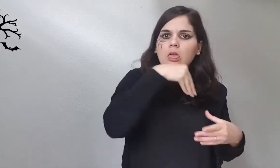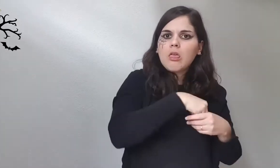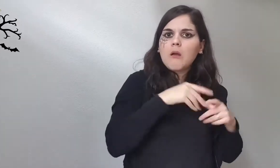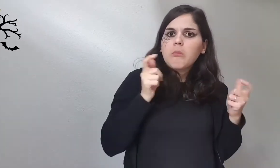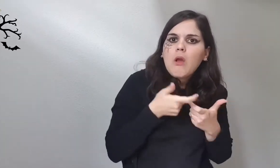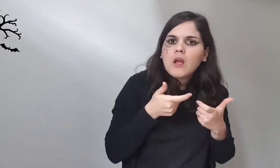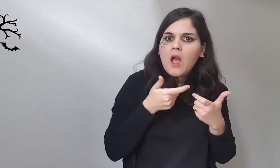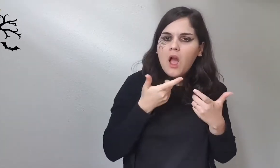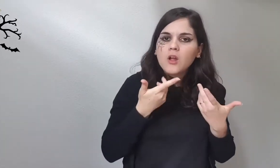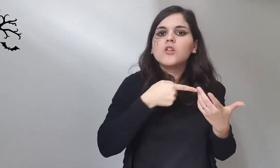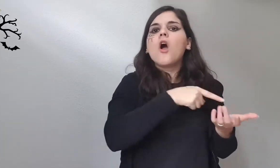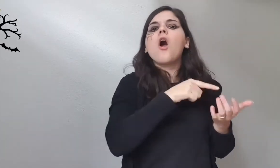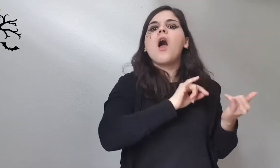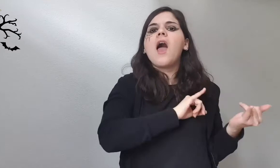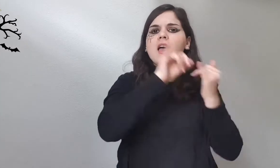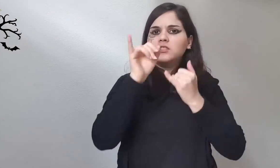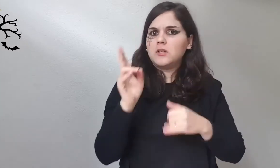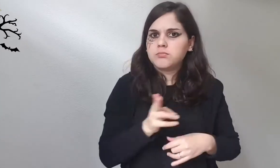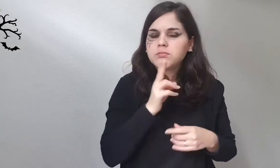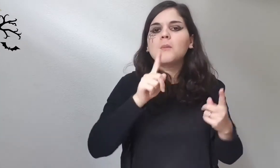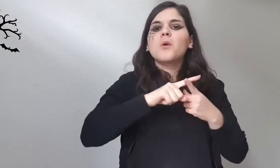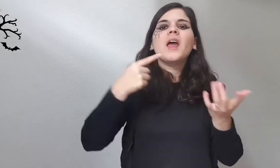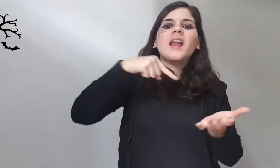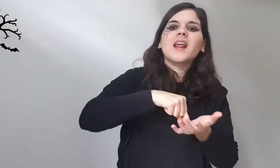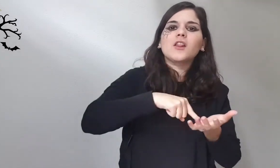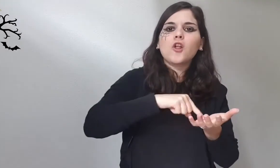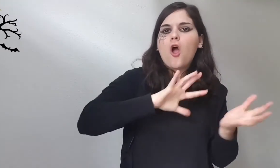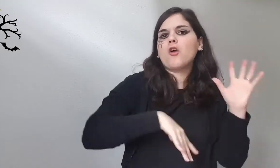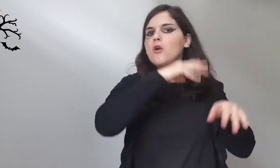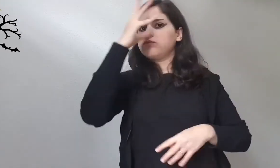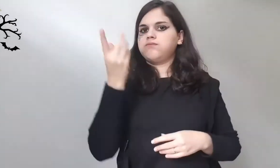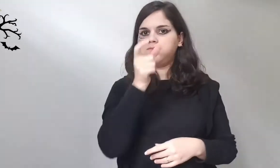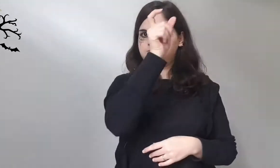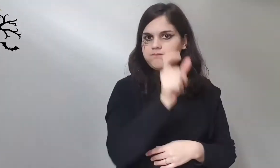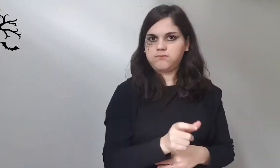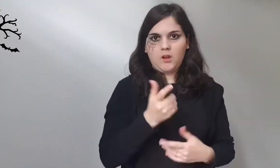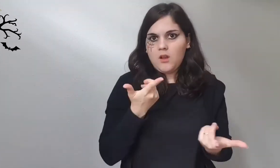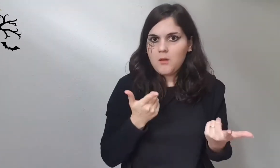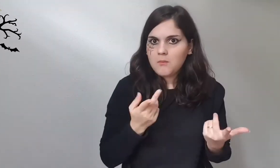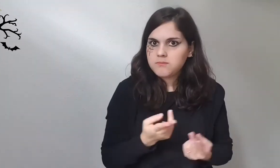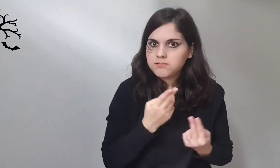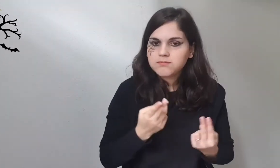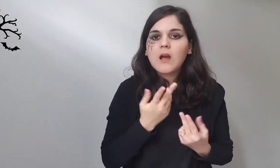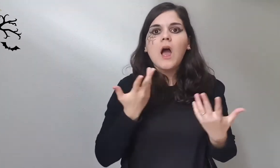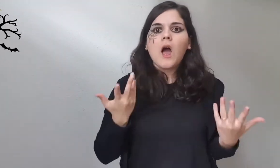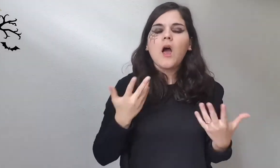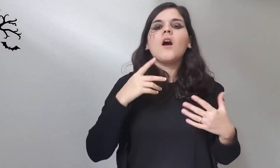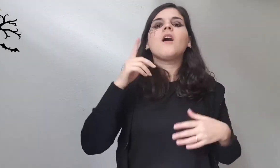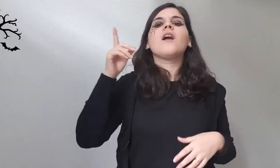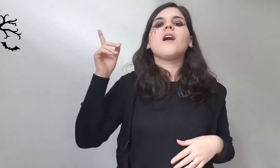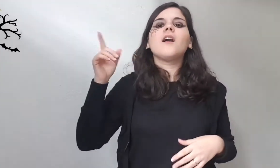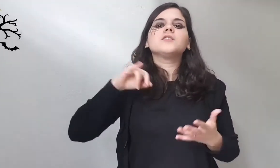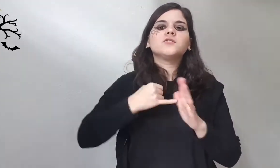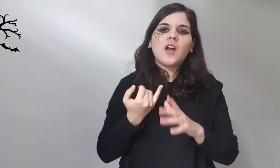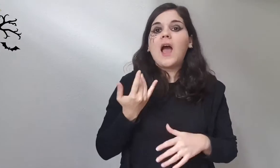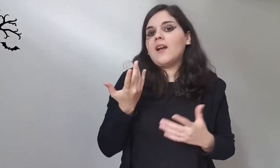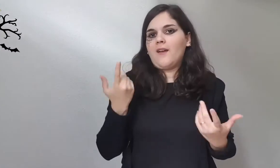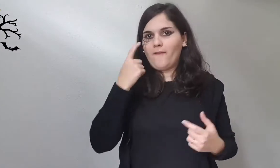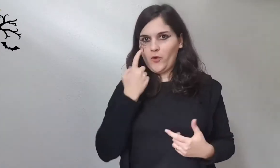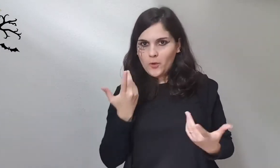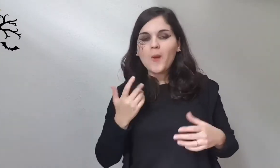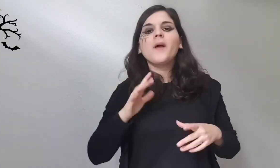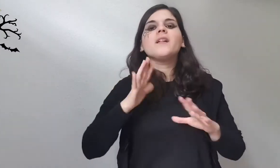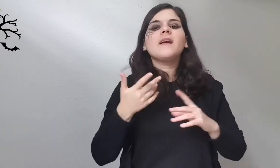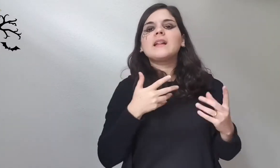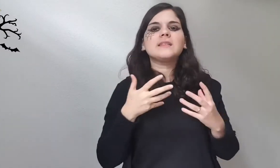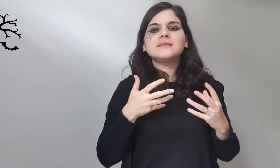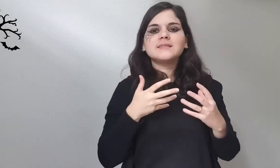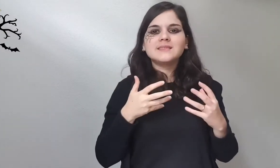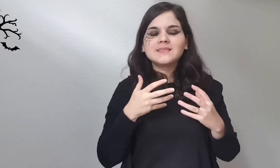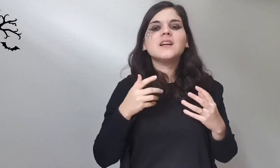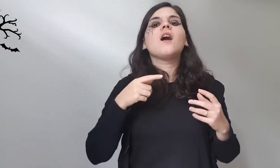preventing him from going out and transforming back.